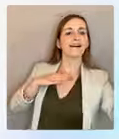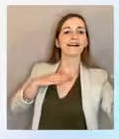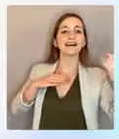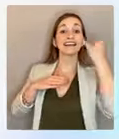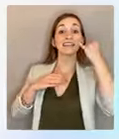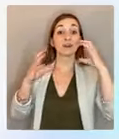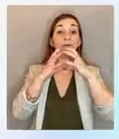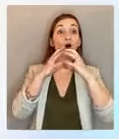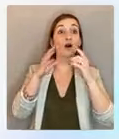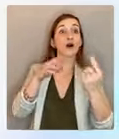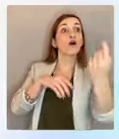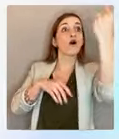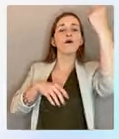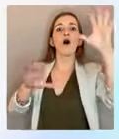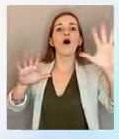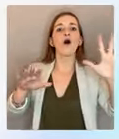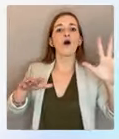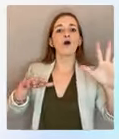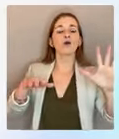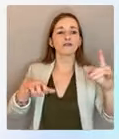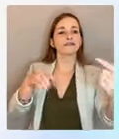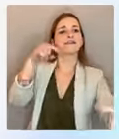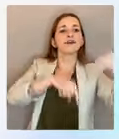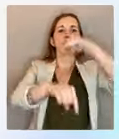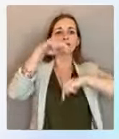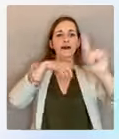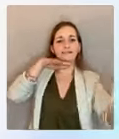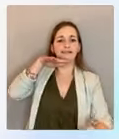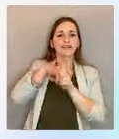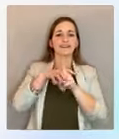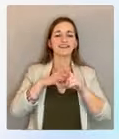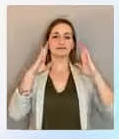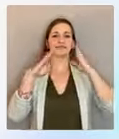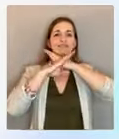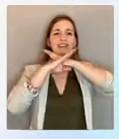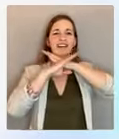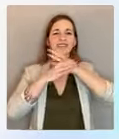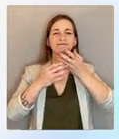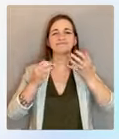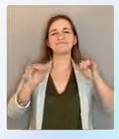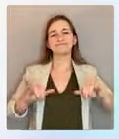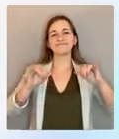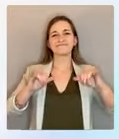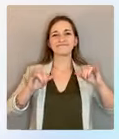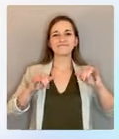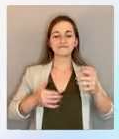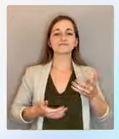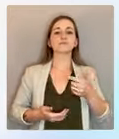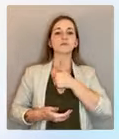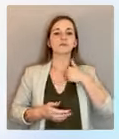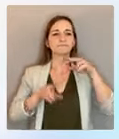there's nothing keeping you from just jumping back and defending your own goal. But as we got farther in development,